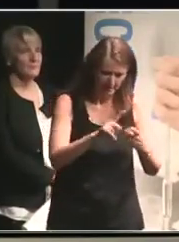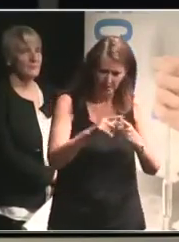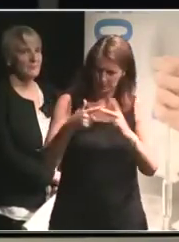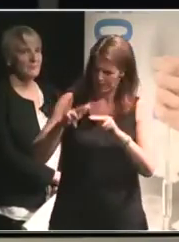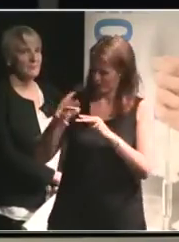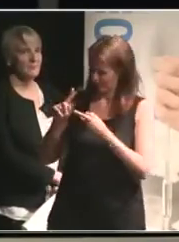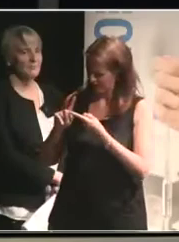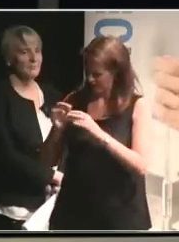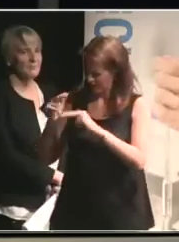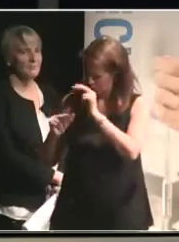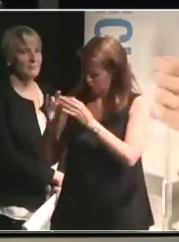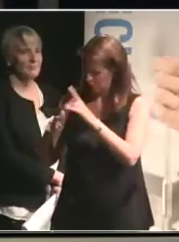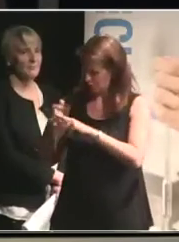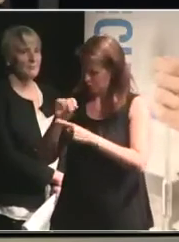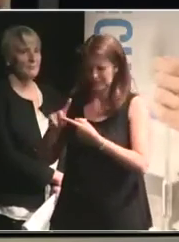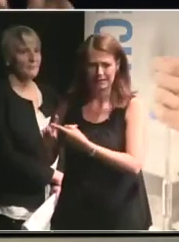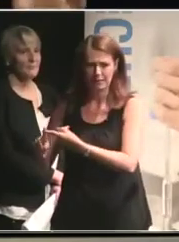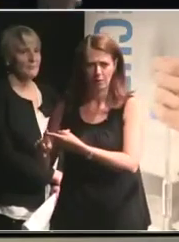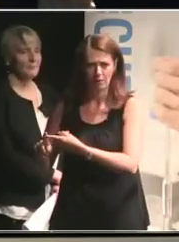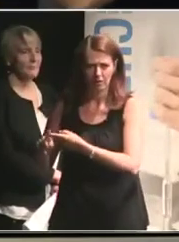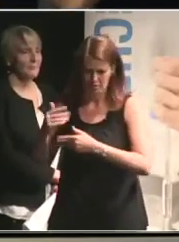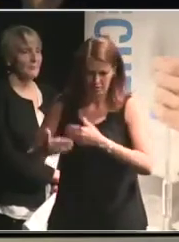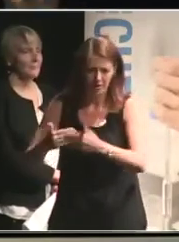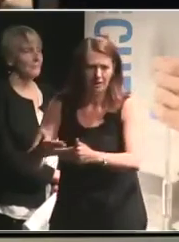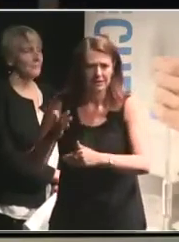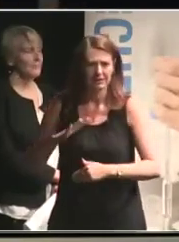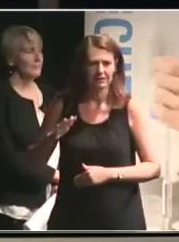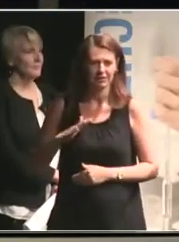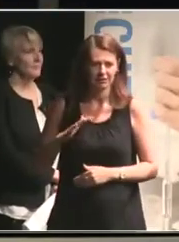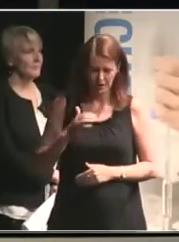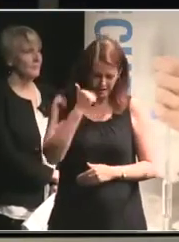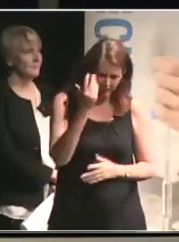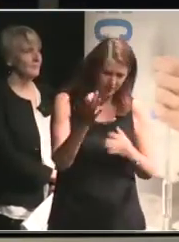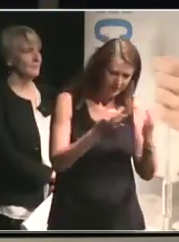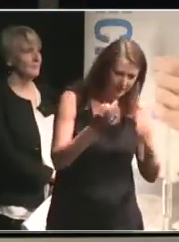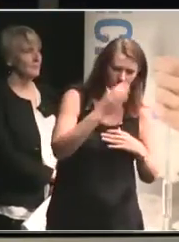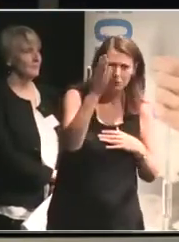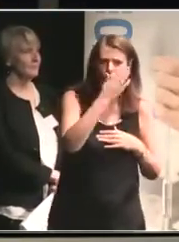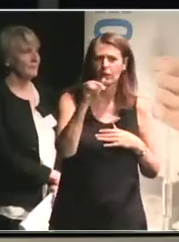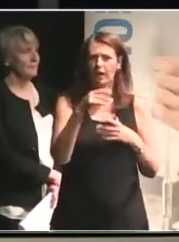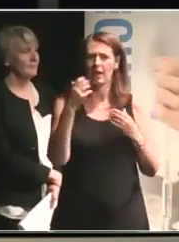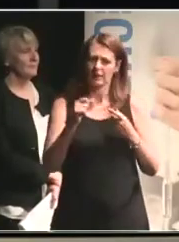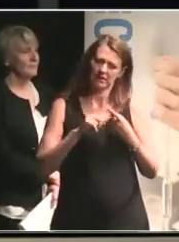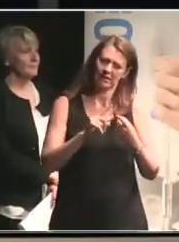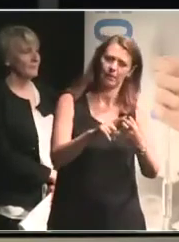So while I would say there's been massive growth, every design school has sustainability programs,